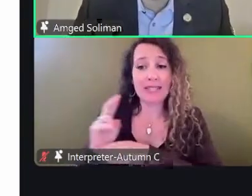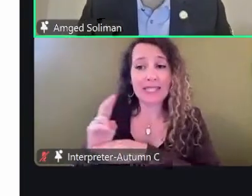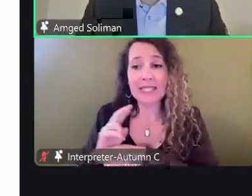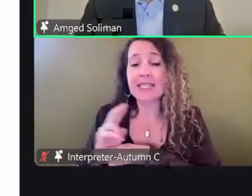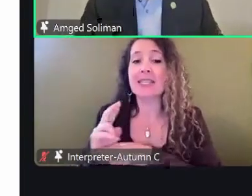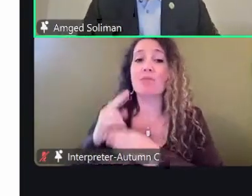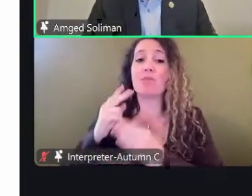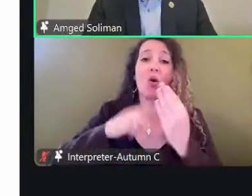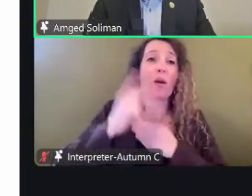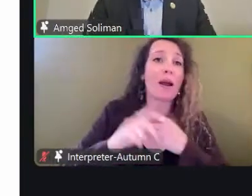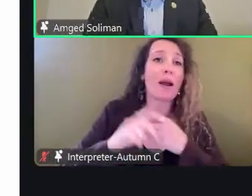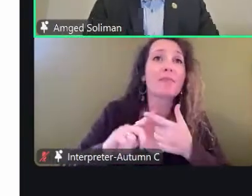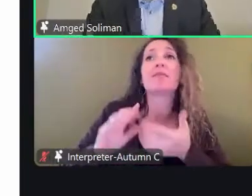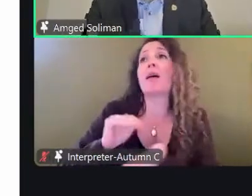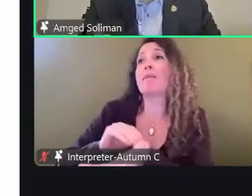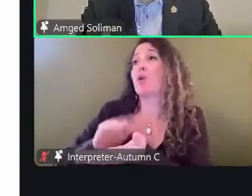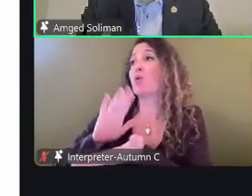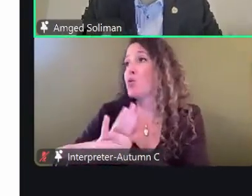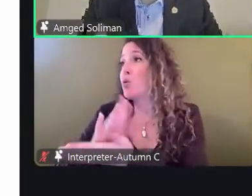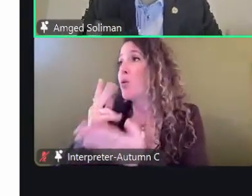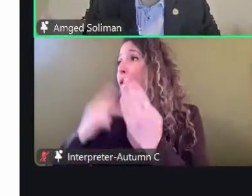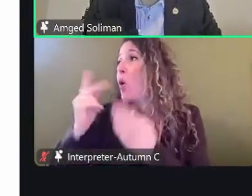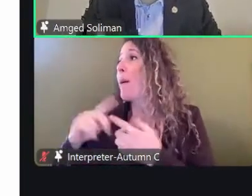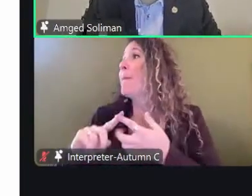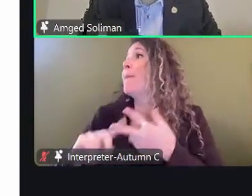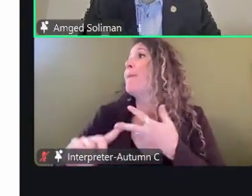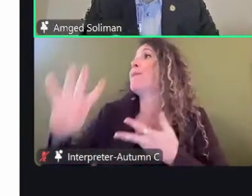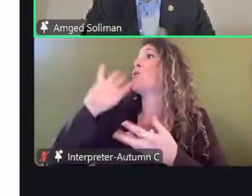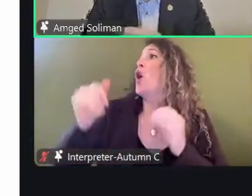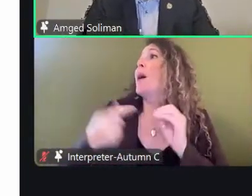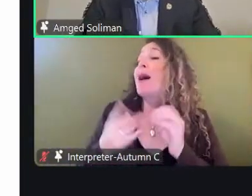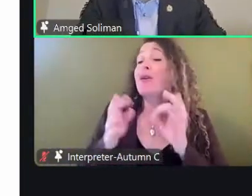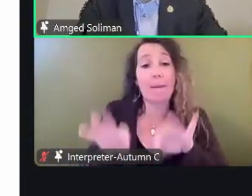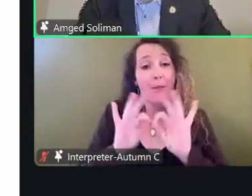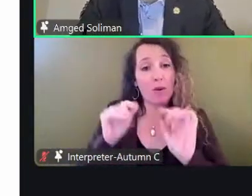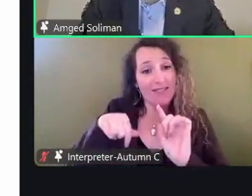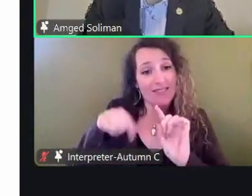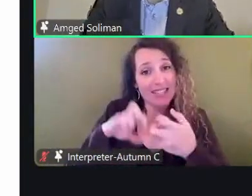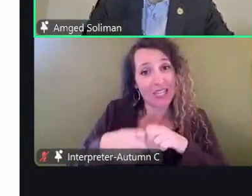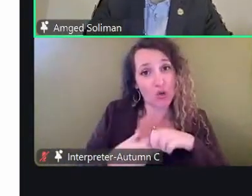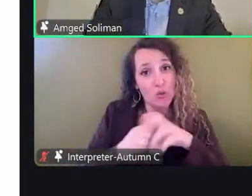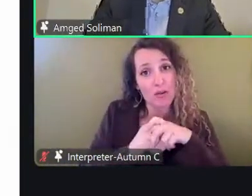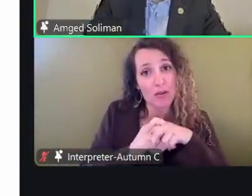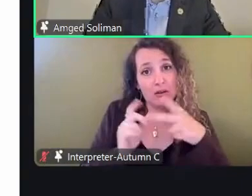programs and and medical school programs uh to talk about the importance of this issue. But uh